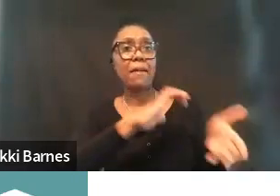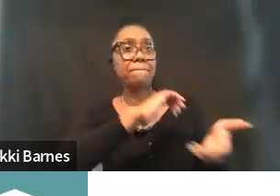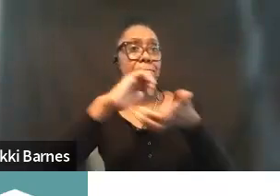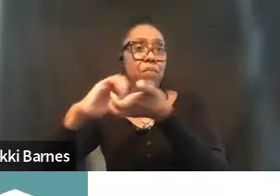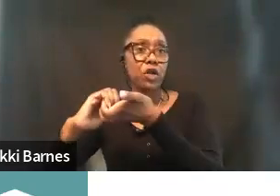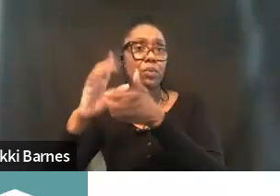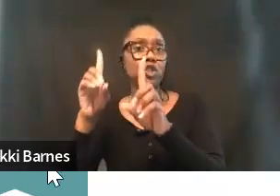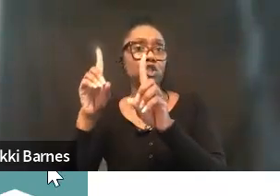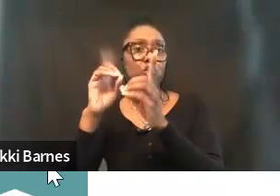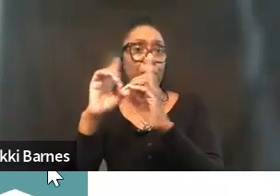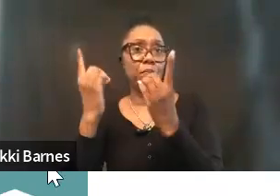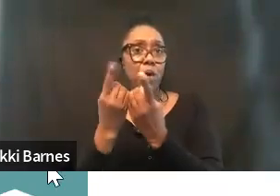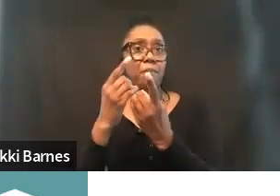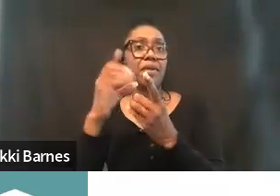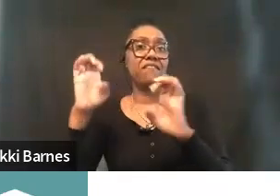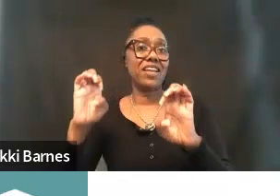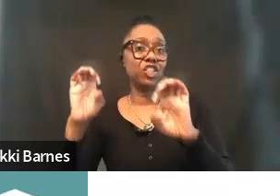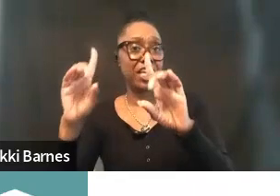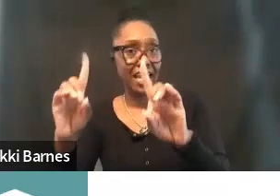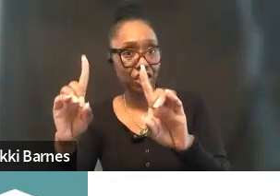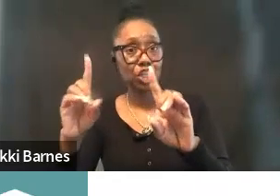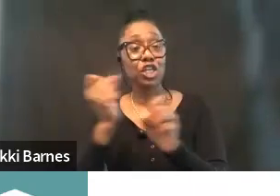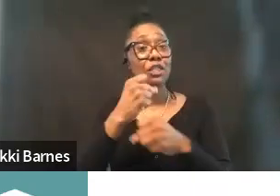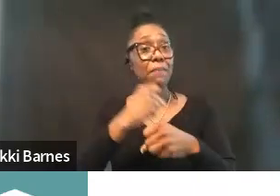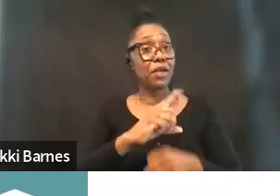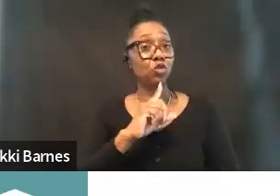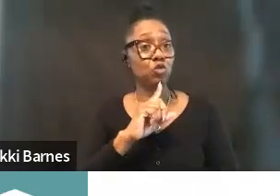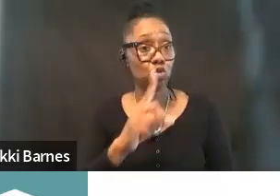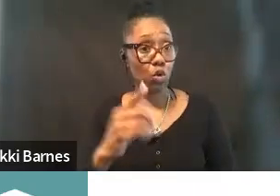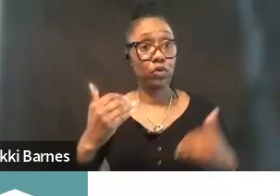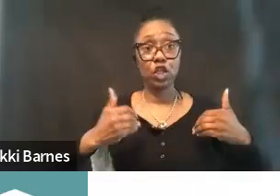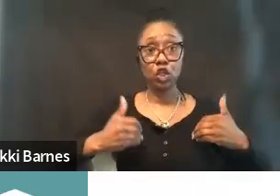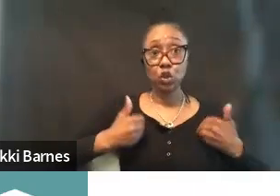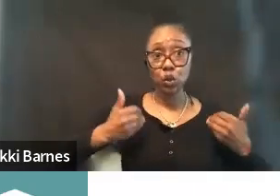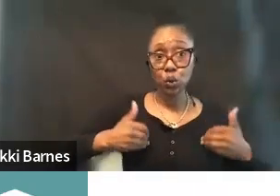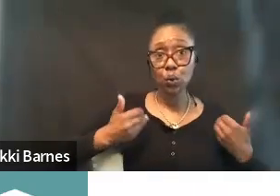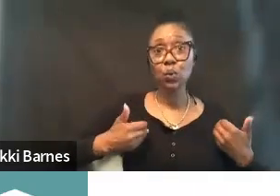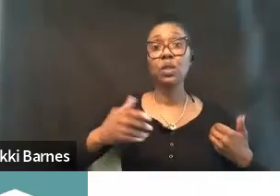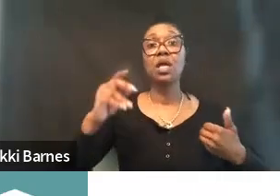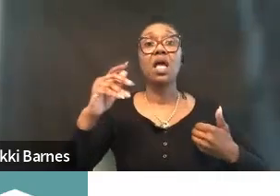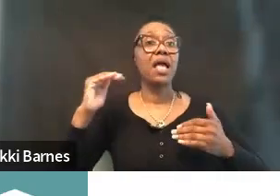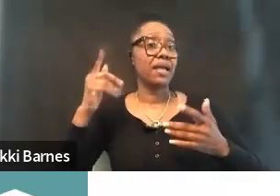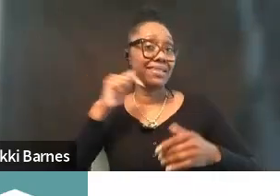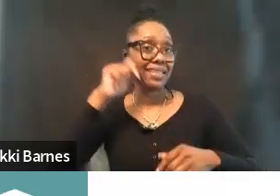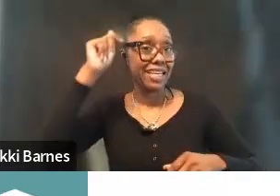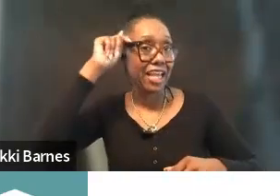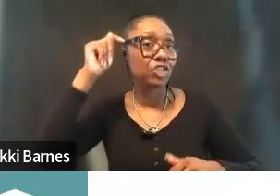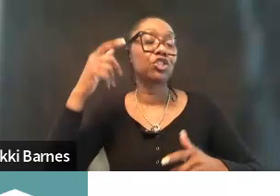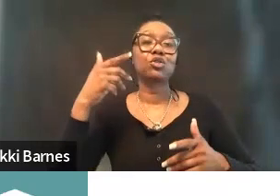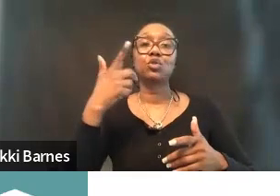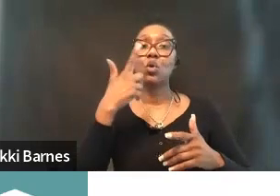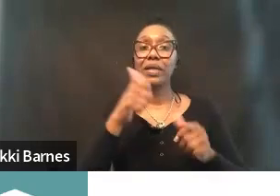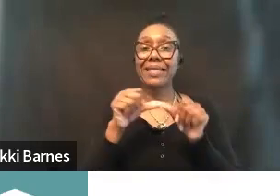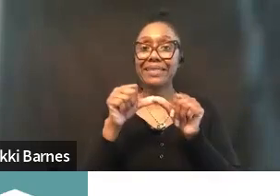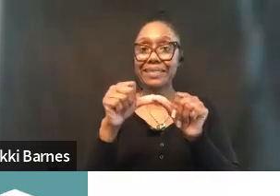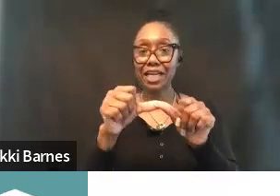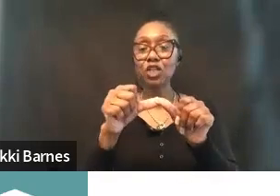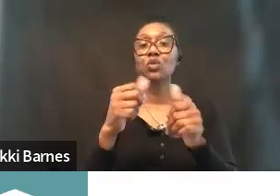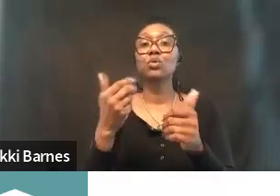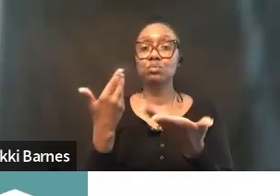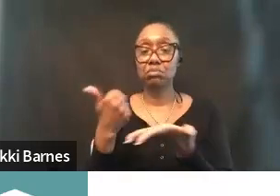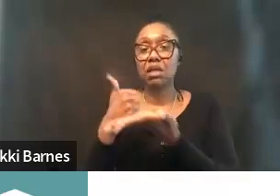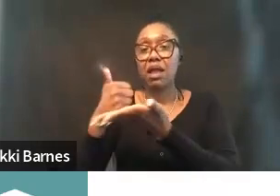So that we can make sure that you can adolescence. You might access some of these. Programs continue to receive the educational services they need while they're there.